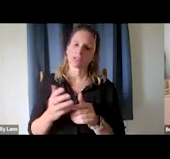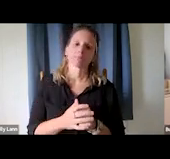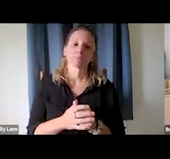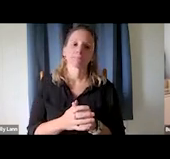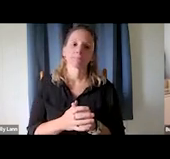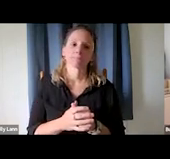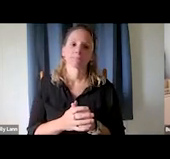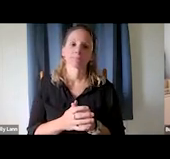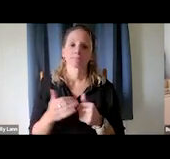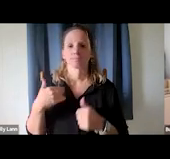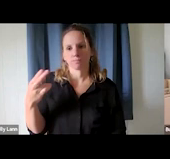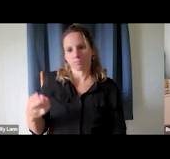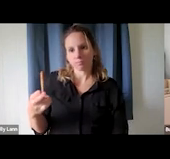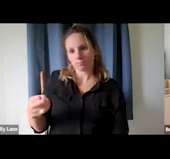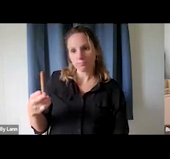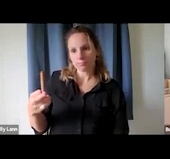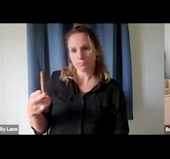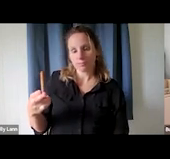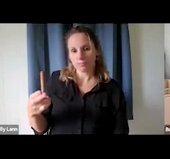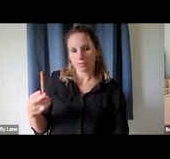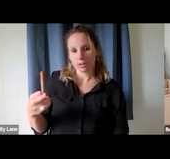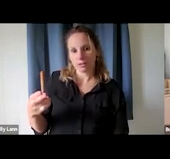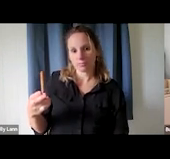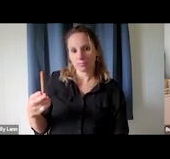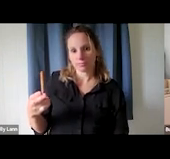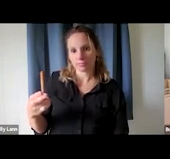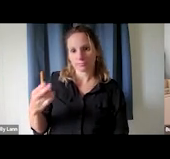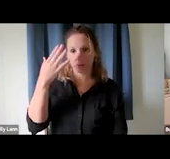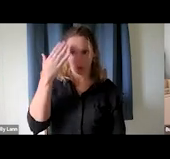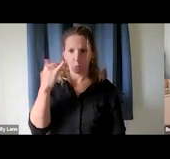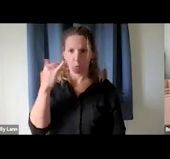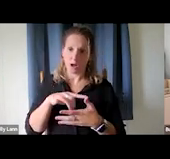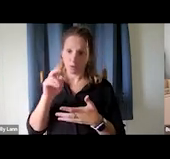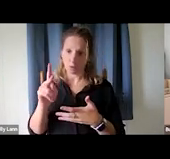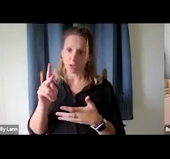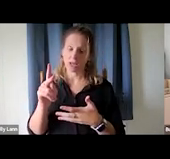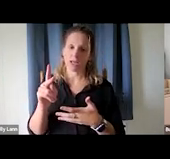And so we have a history and we have a why, which he enjoys the dissociative symptoms,